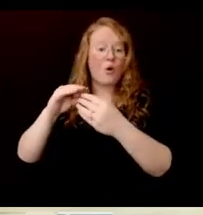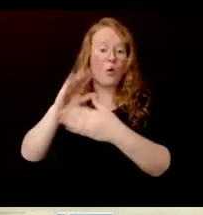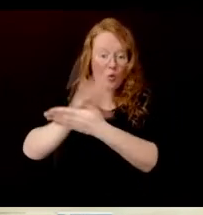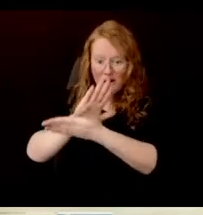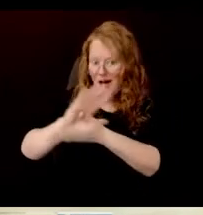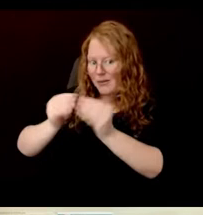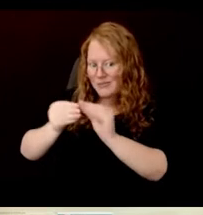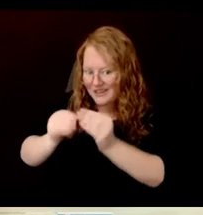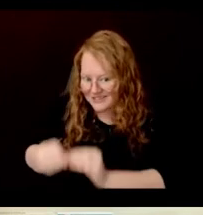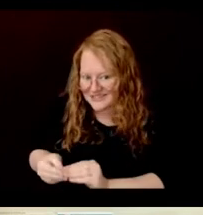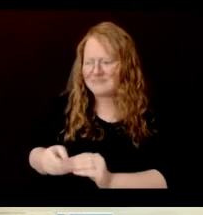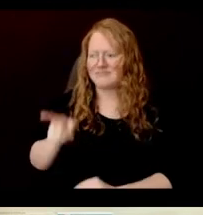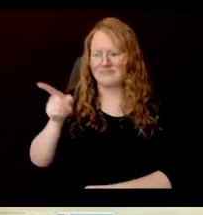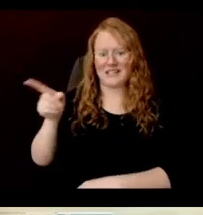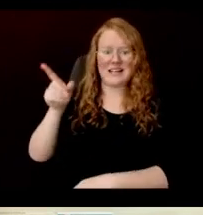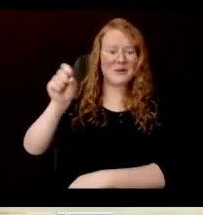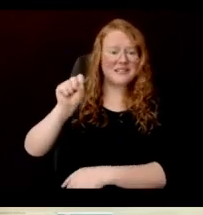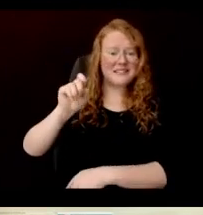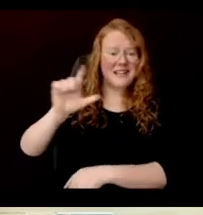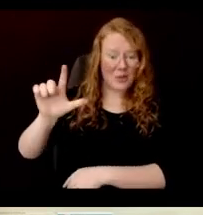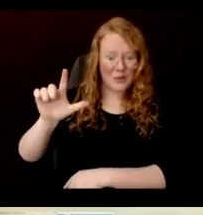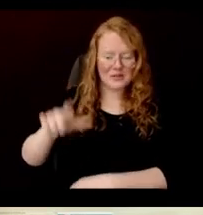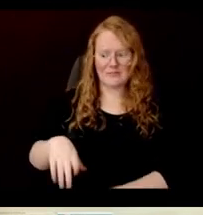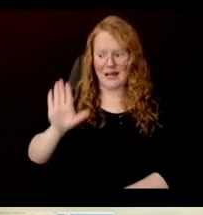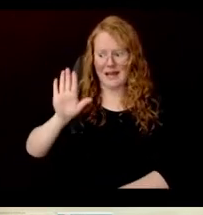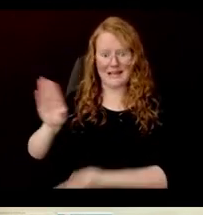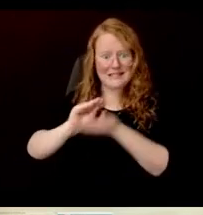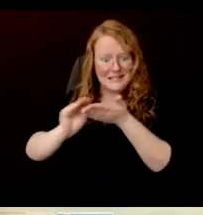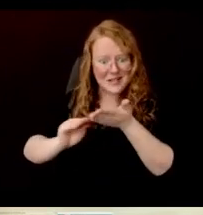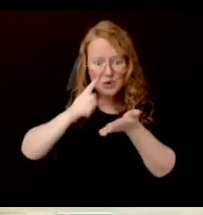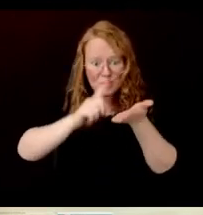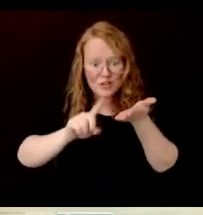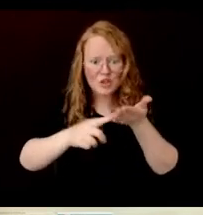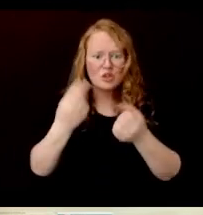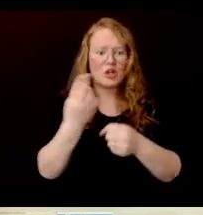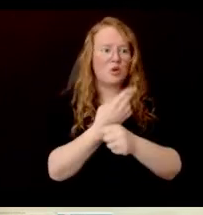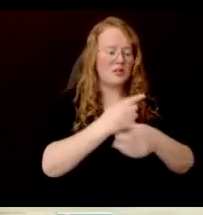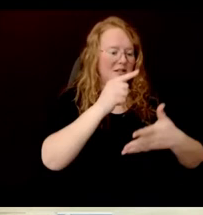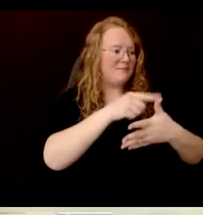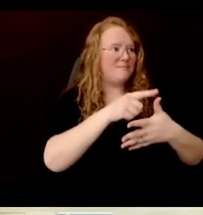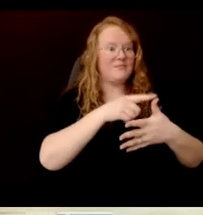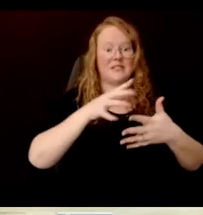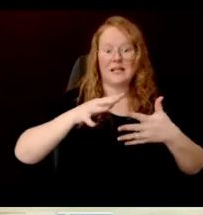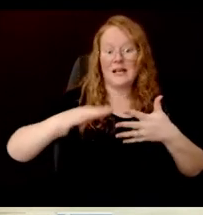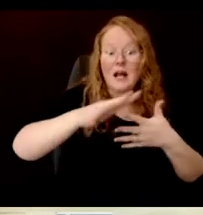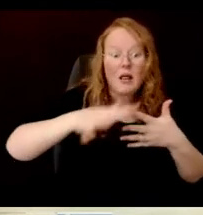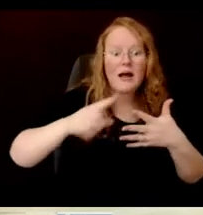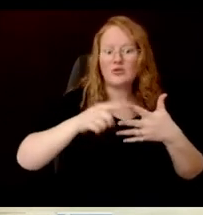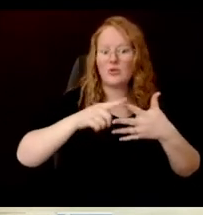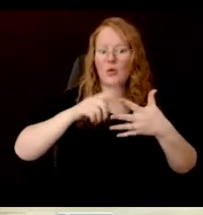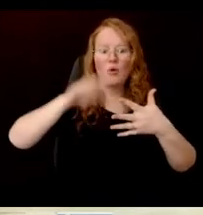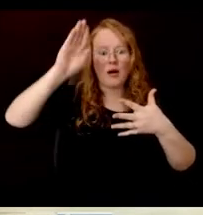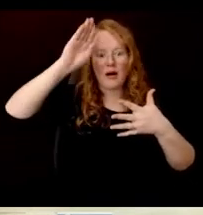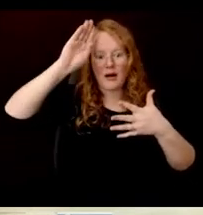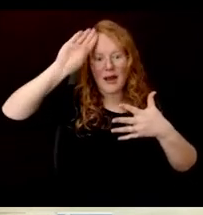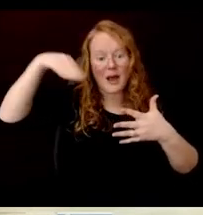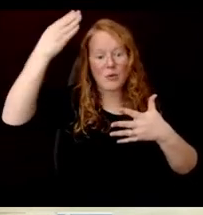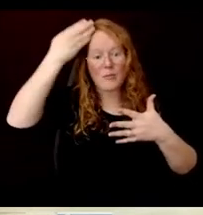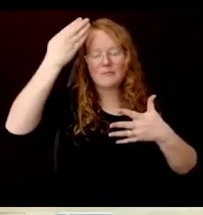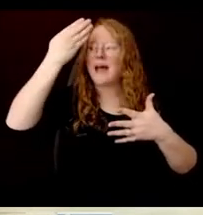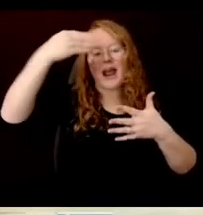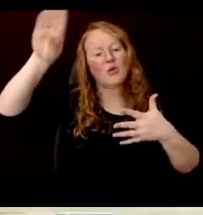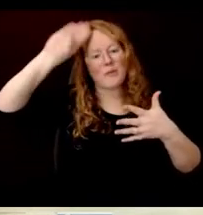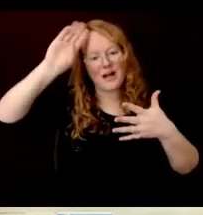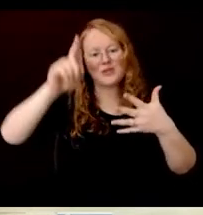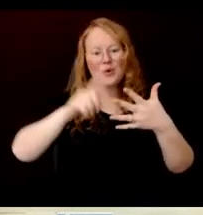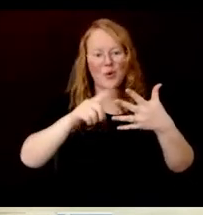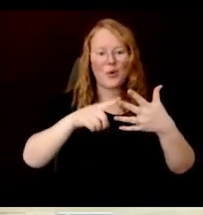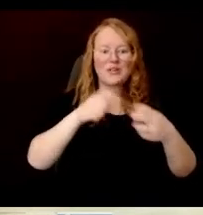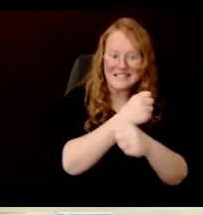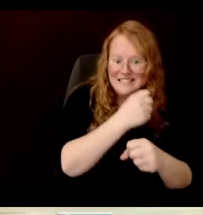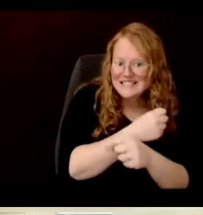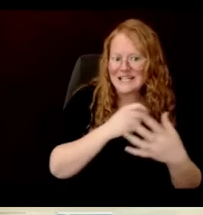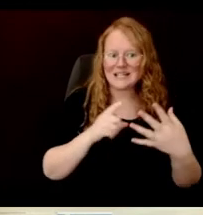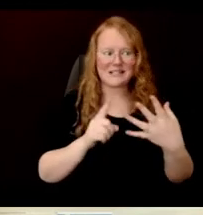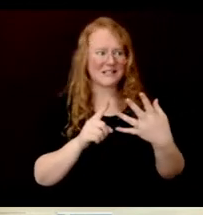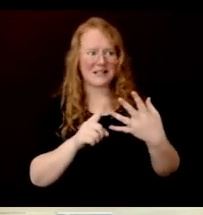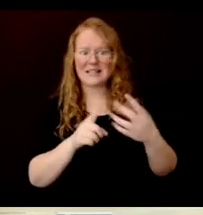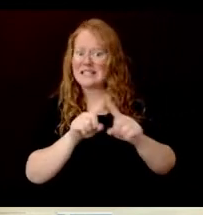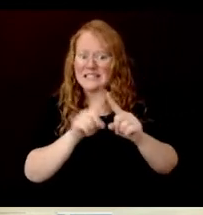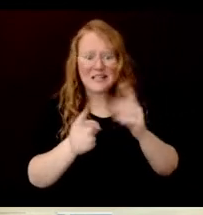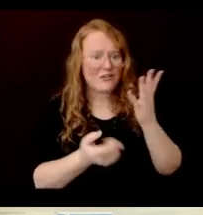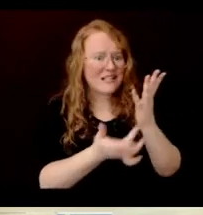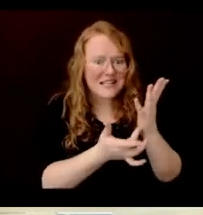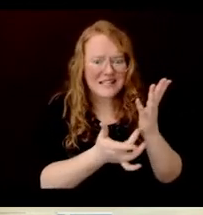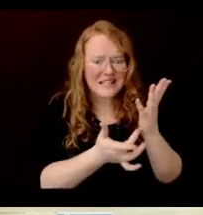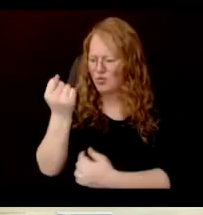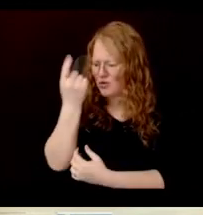James' dissertation research uses ecological, anthropological, statistical, and artistic techniques to understand the rationales of plant choice in hand paper making traditions around the globe.